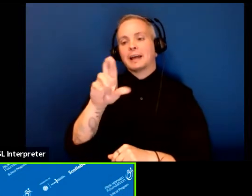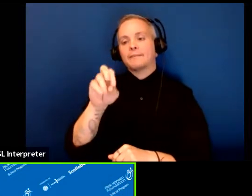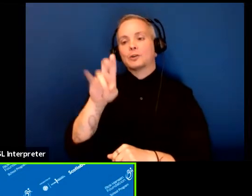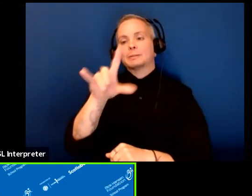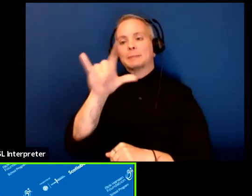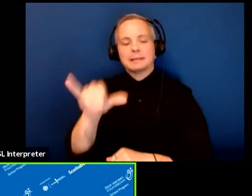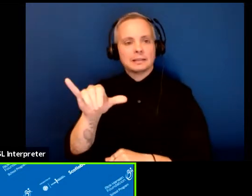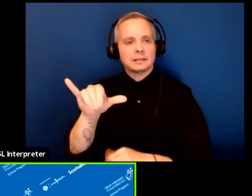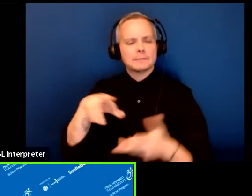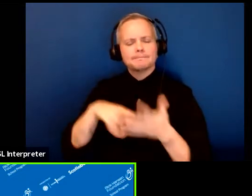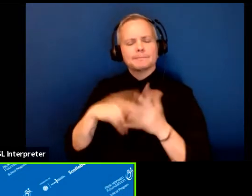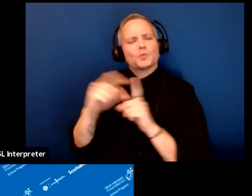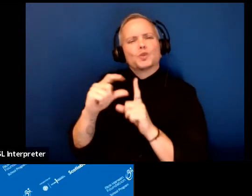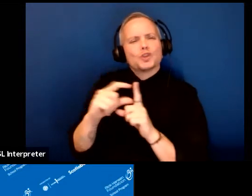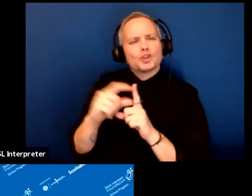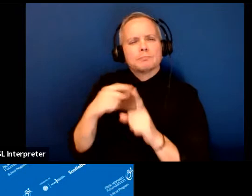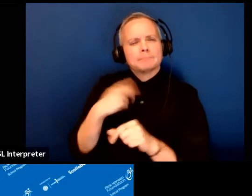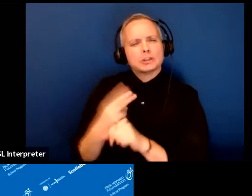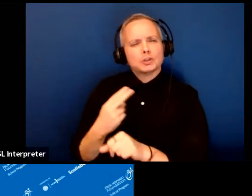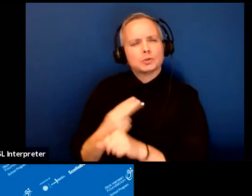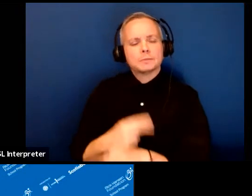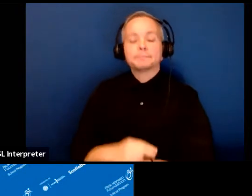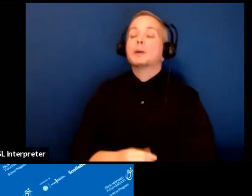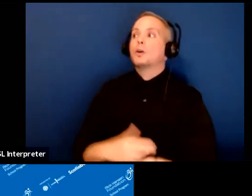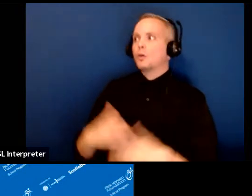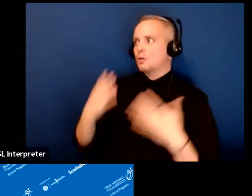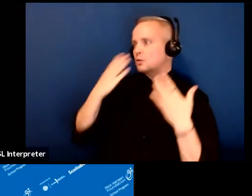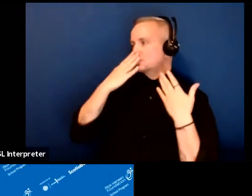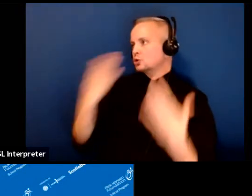TERI? >> THAT'S A REALLY GOOD QUESTION, MEGAN. THANK YOU.